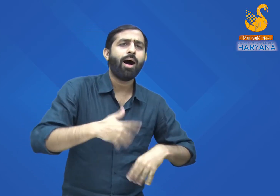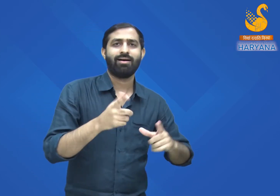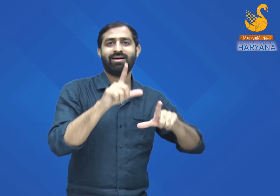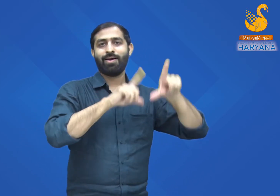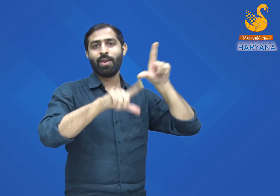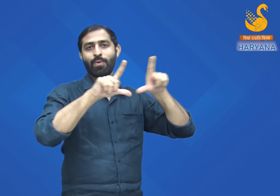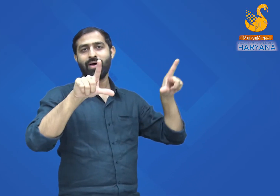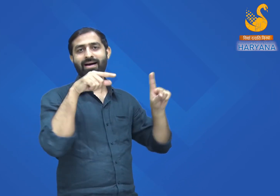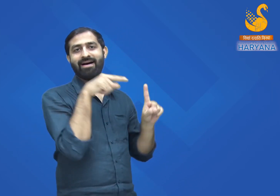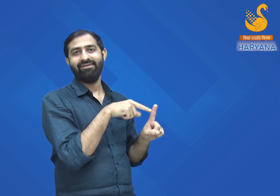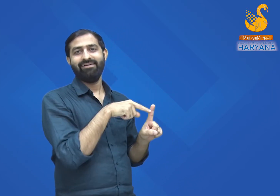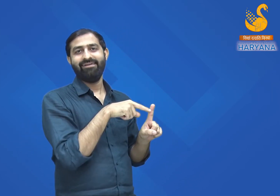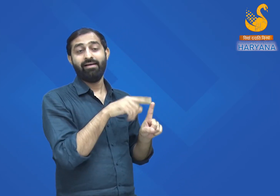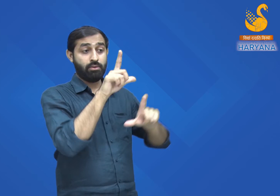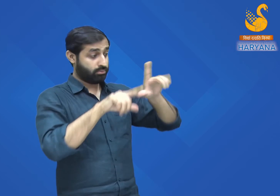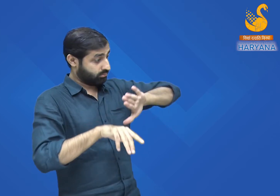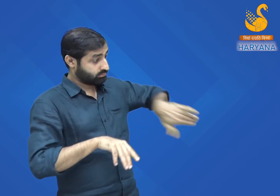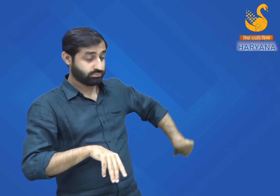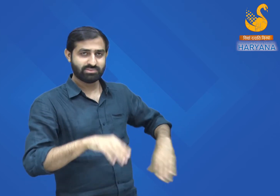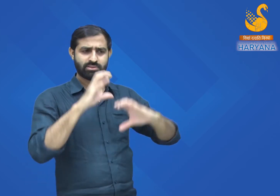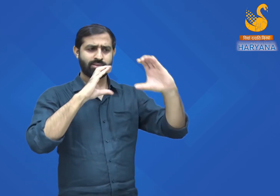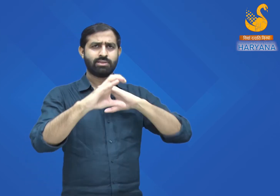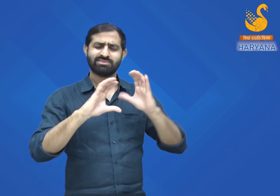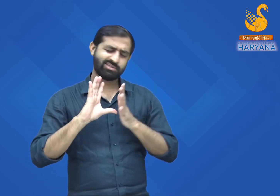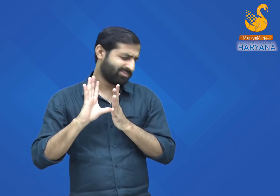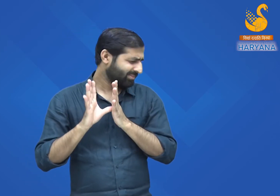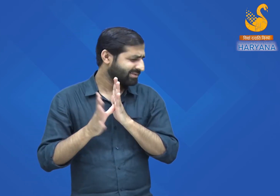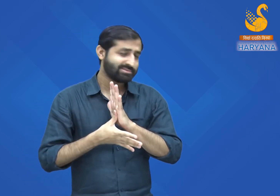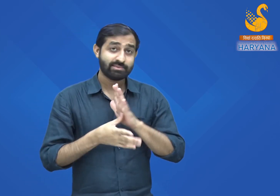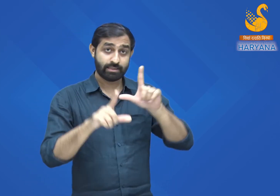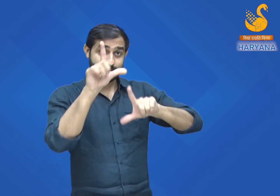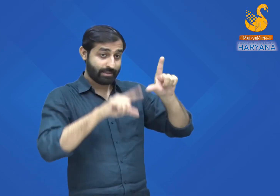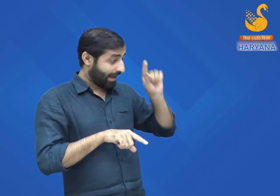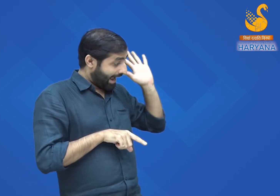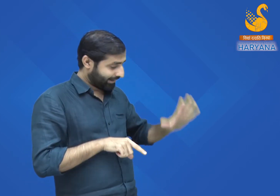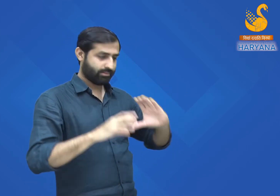This communication is possible through the medium of languag. Without language communication is not possible.